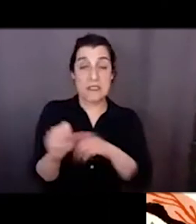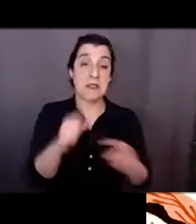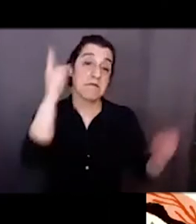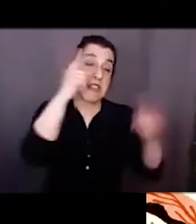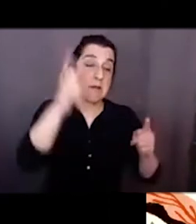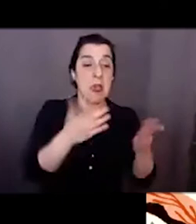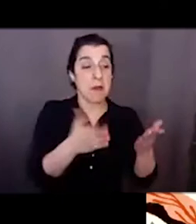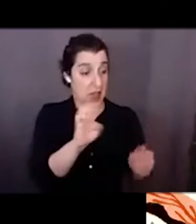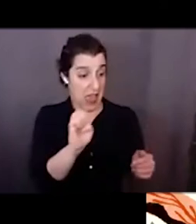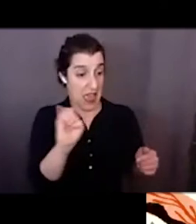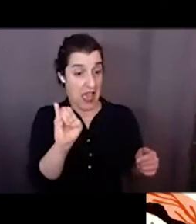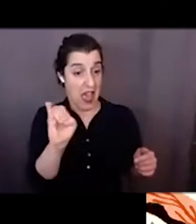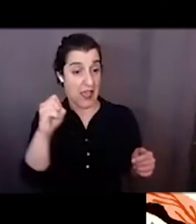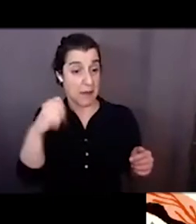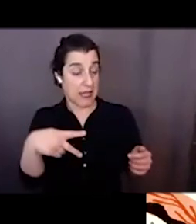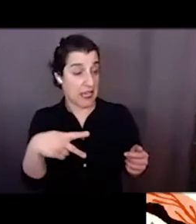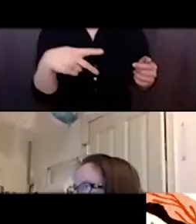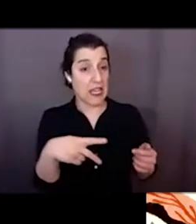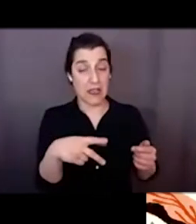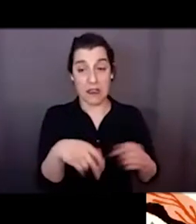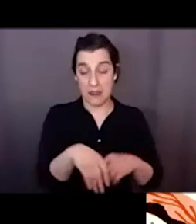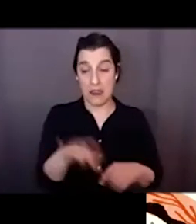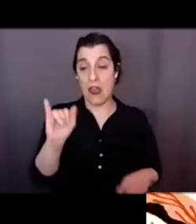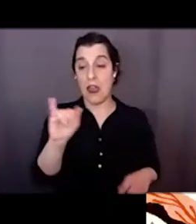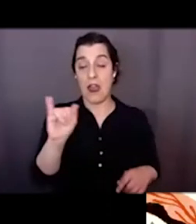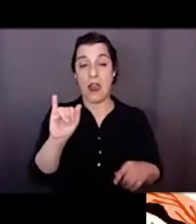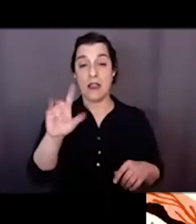disabilities education act protections during the pandemic.